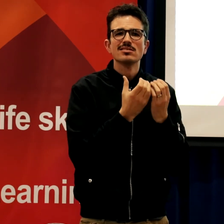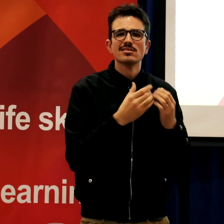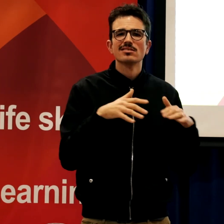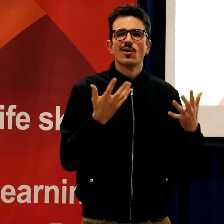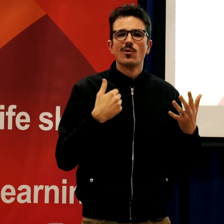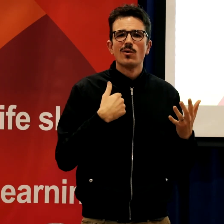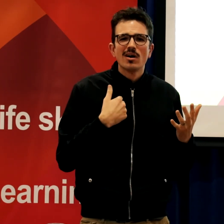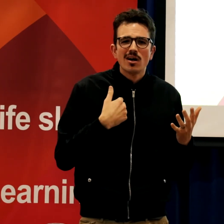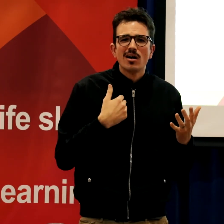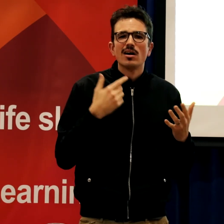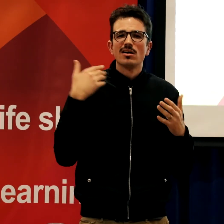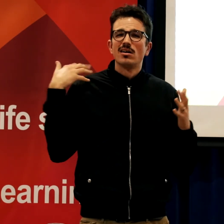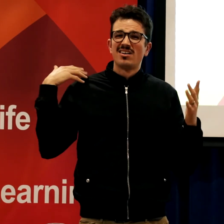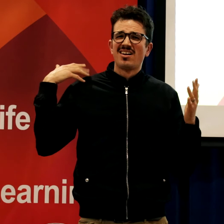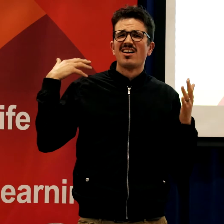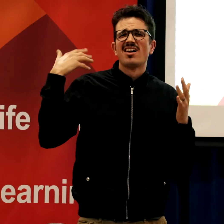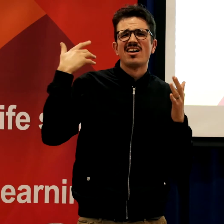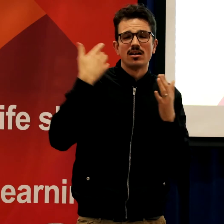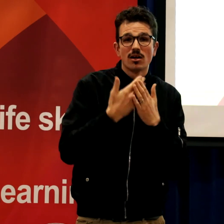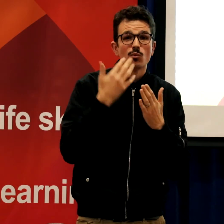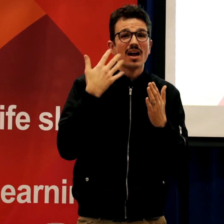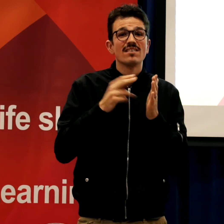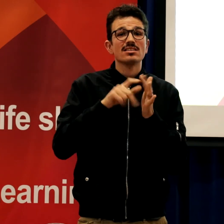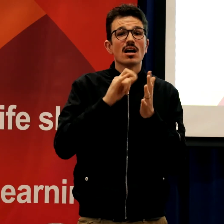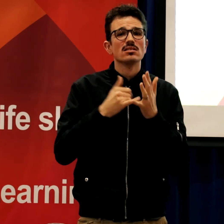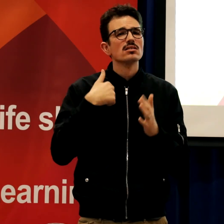But because it was a private class, they weren’t going to provide access to an interpreter.